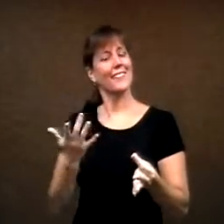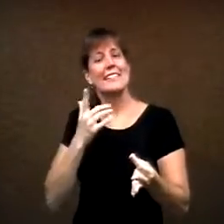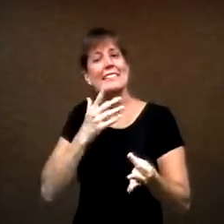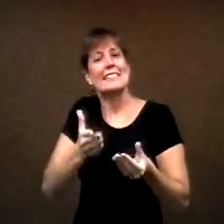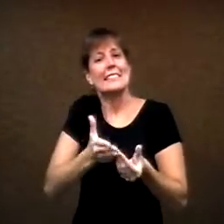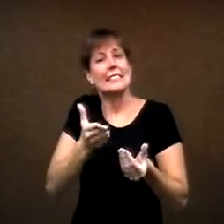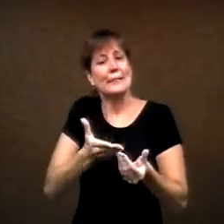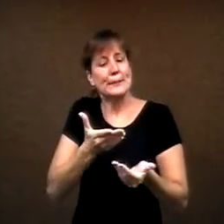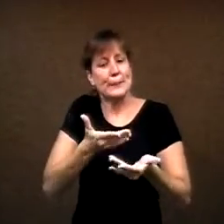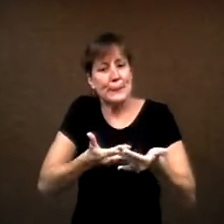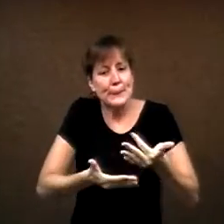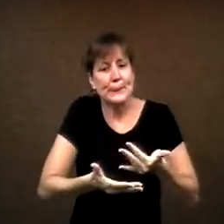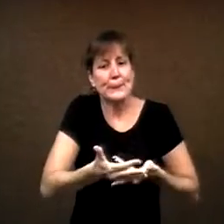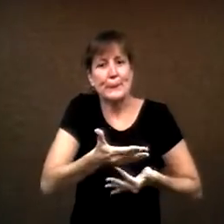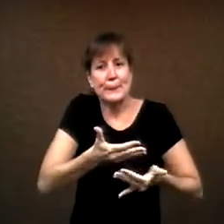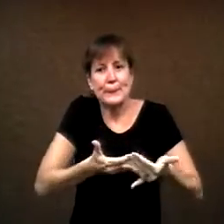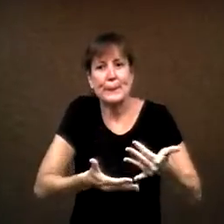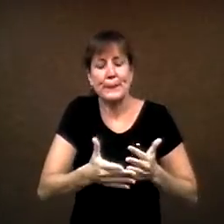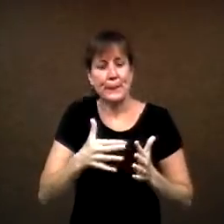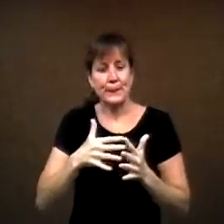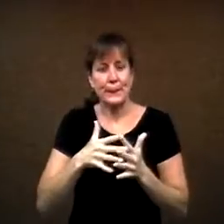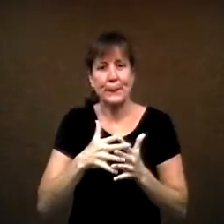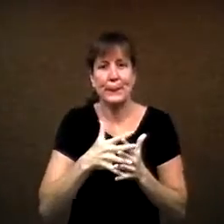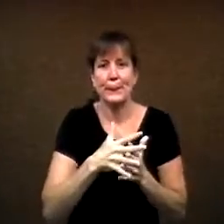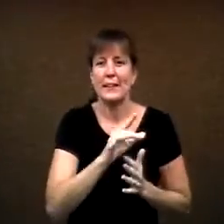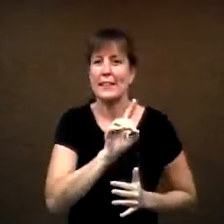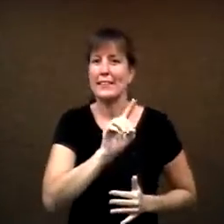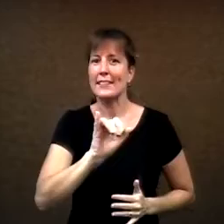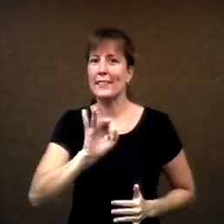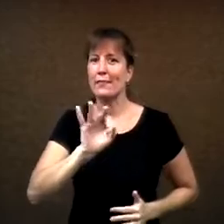'diffusion'. Diffusion will be defined as the movement of material from areas of high